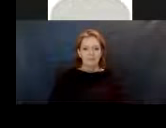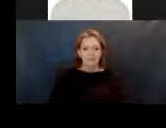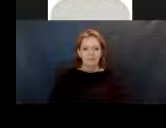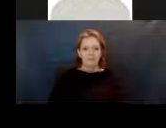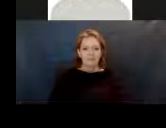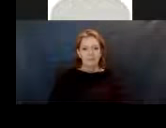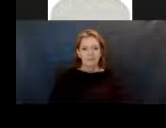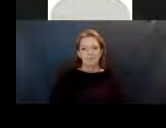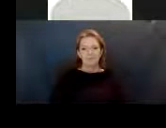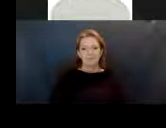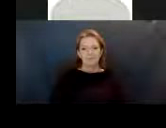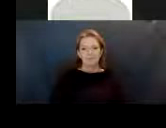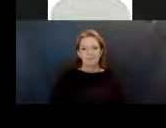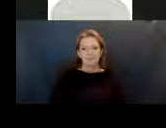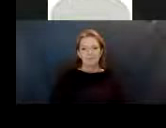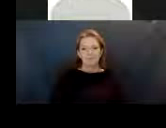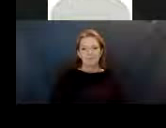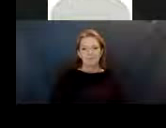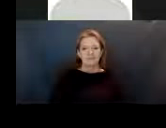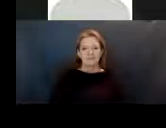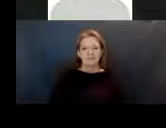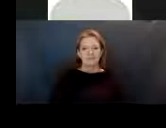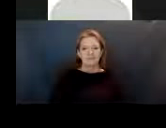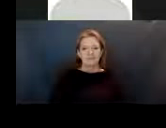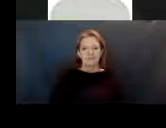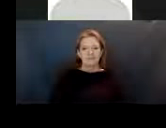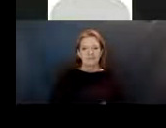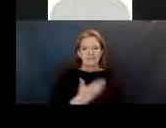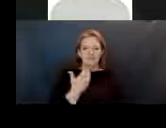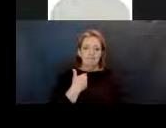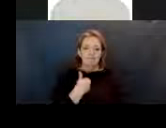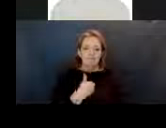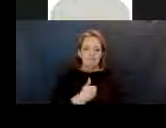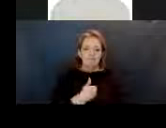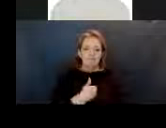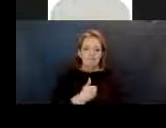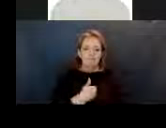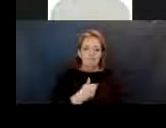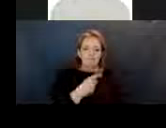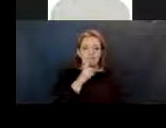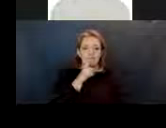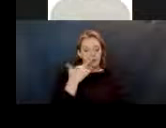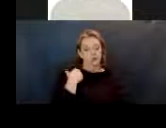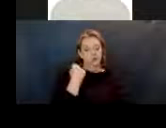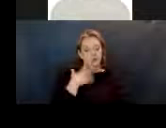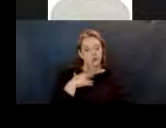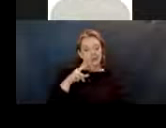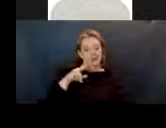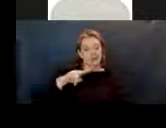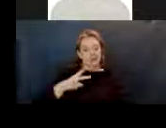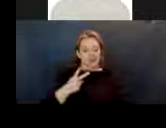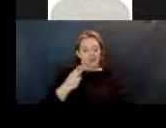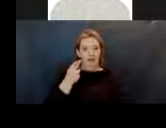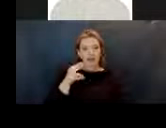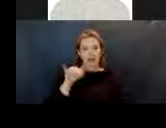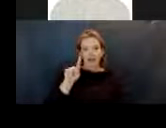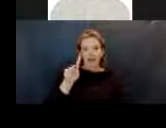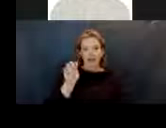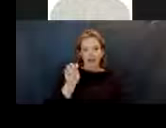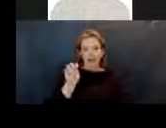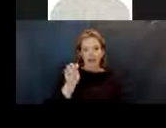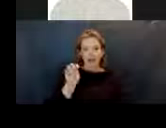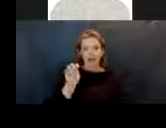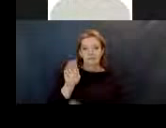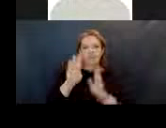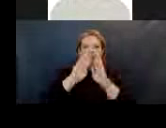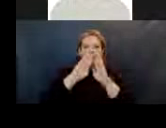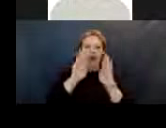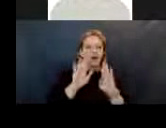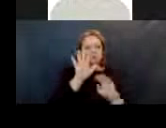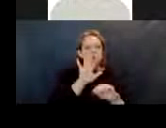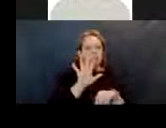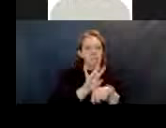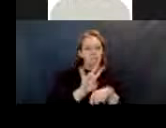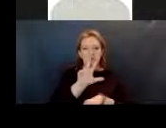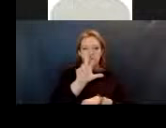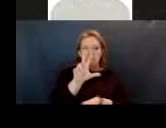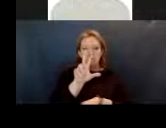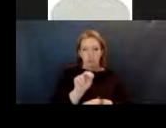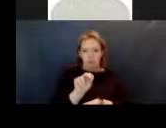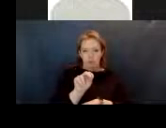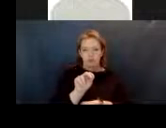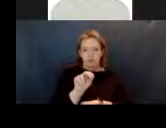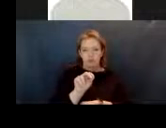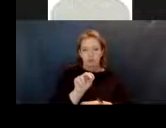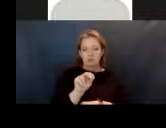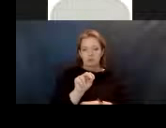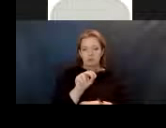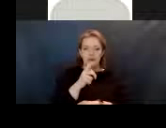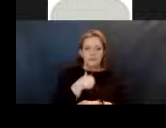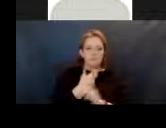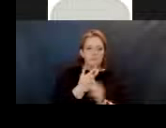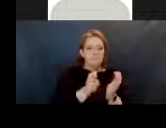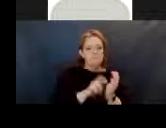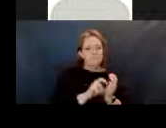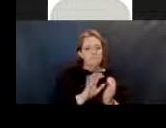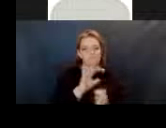I was, this was my second hike this past Saturday and I left the house about 7:30, and I got